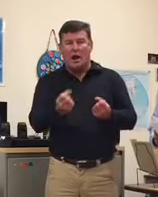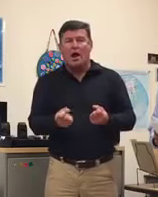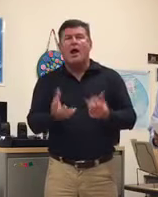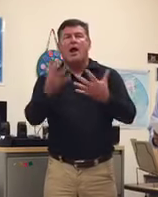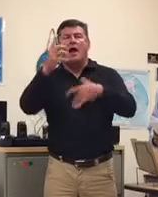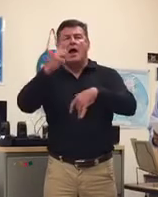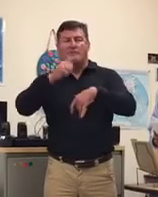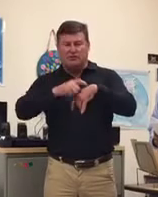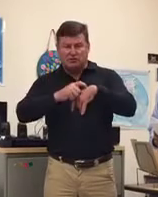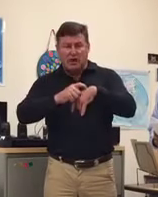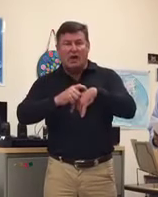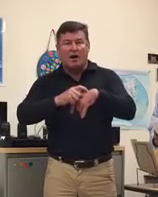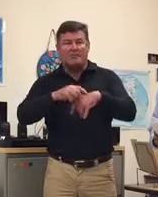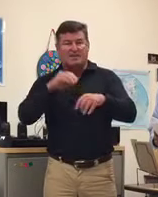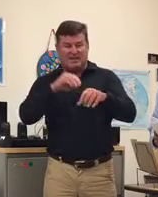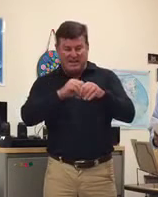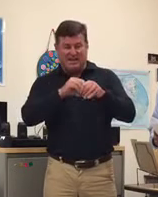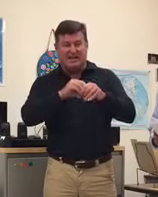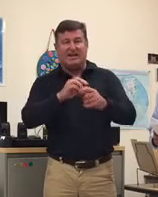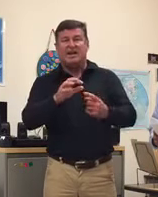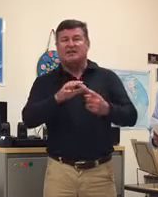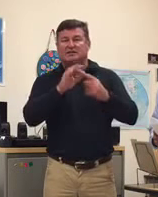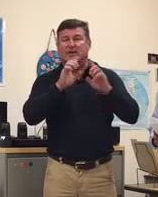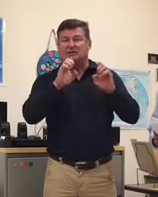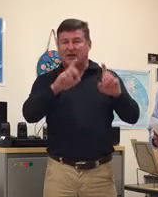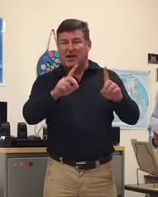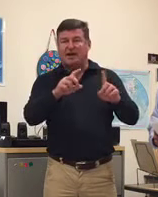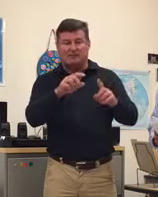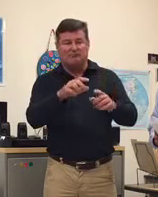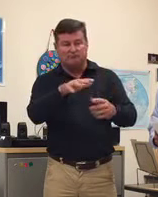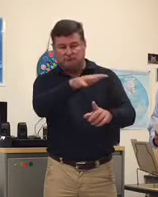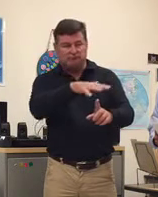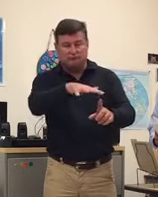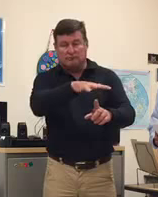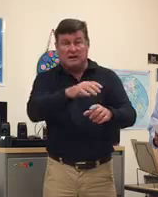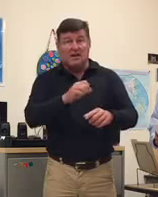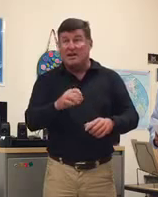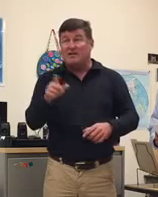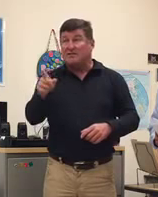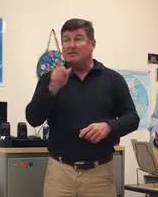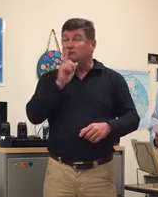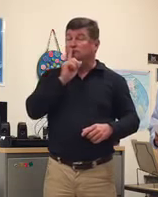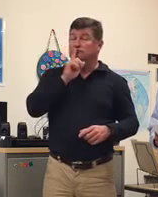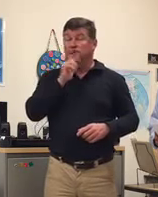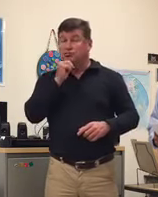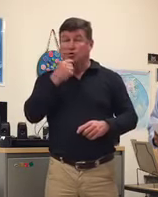the placement setting is and how much time the student will sit there and be educated in that setting.